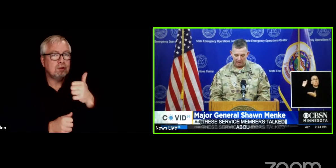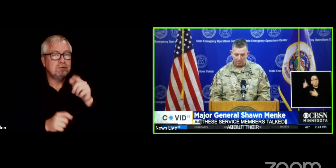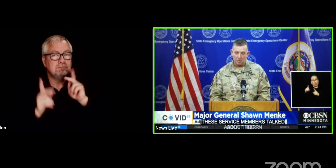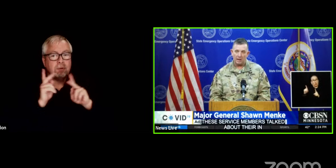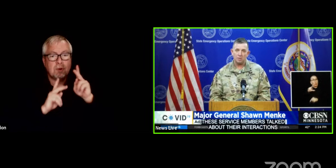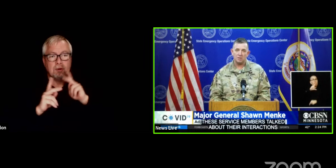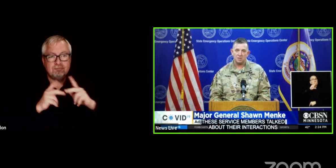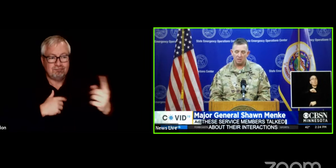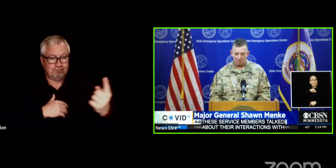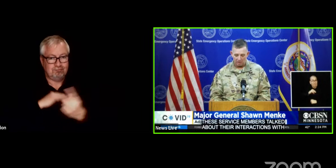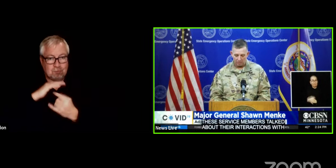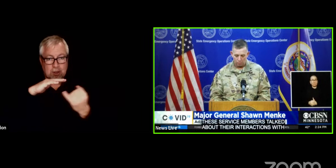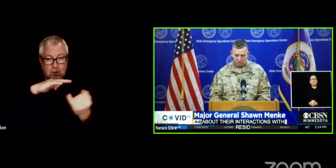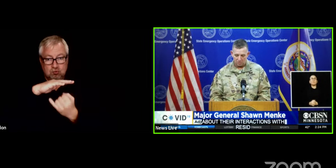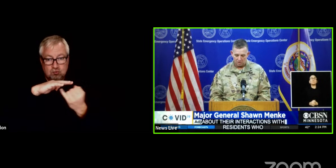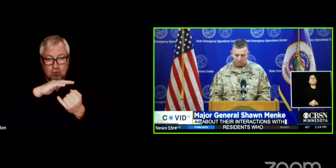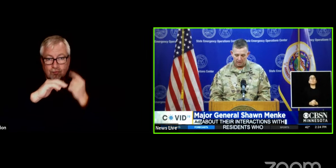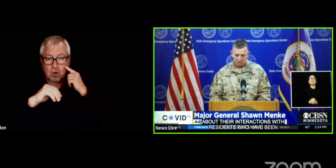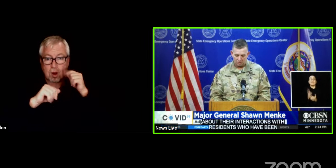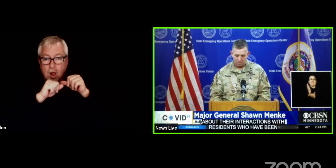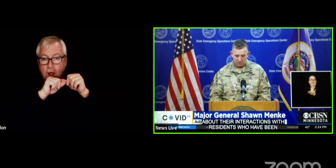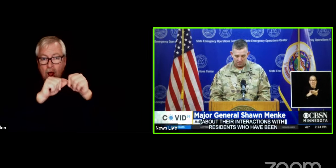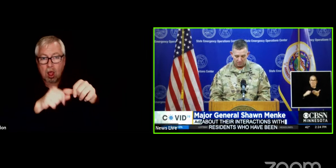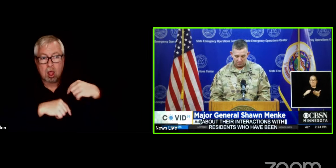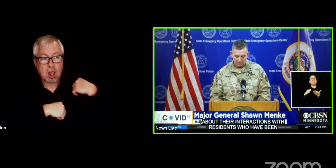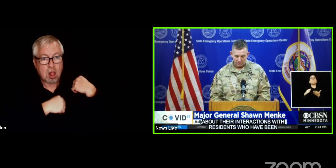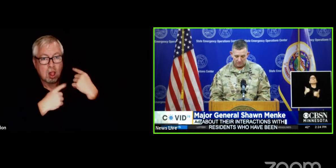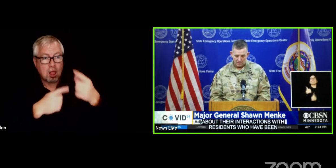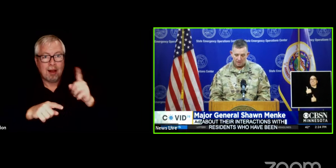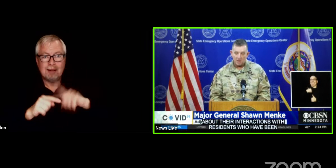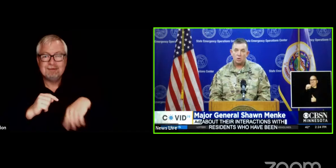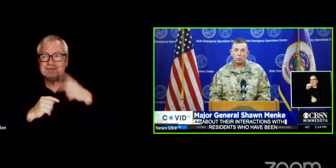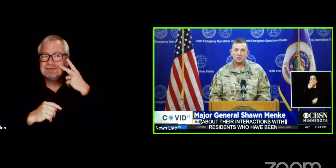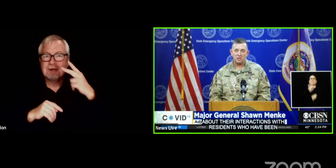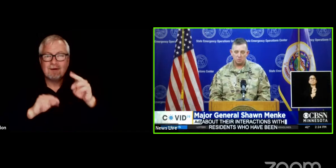HAVEN'T BEEN ABLE TO SEE THEIR LOVED ONES IN SOME CASES FOR MONTHS. THE RESIDENTS WERE